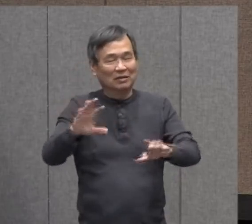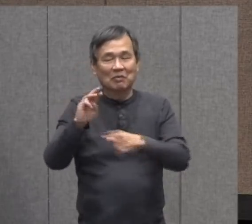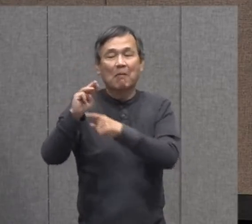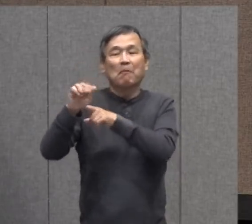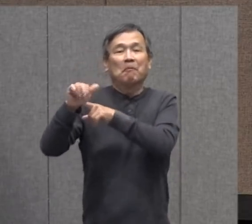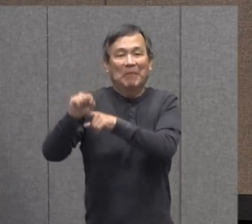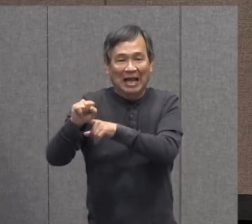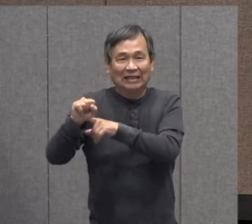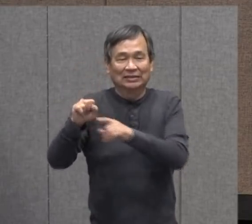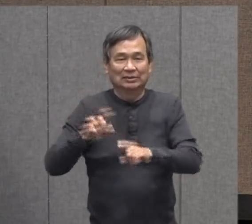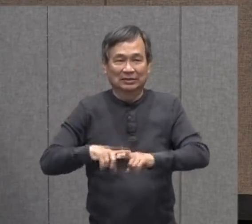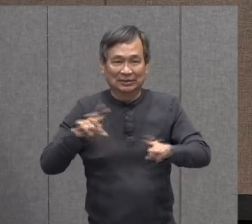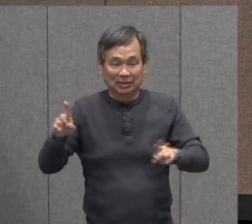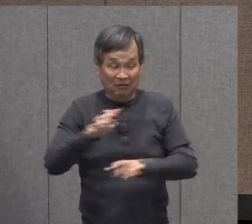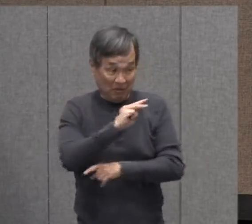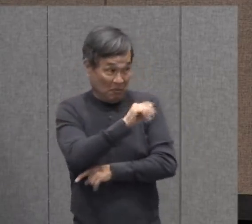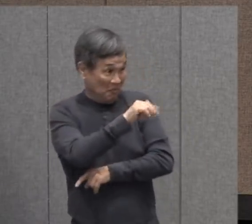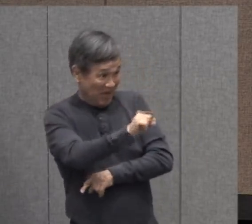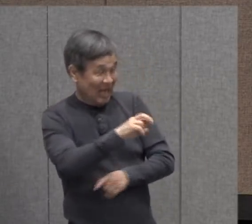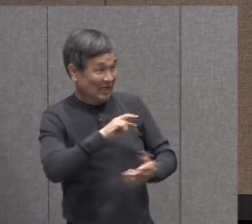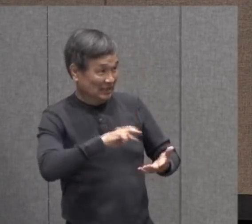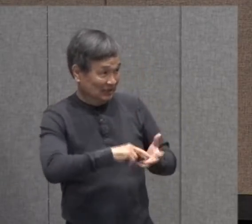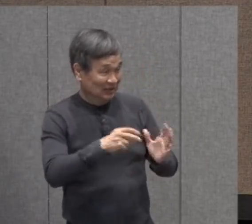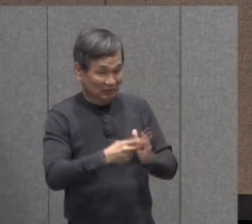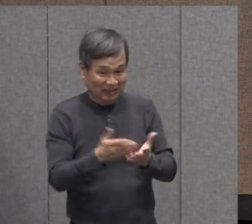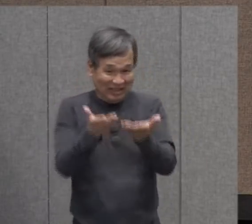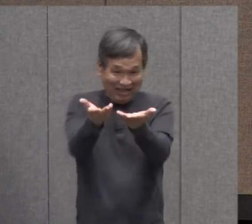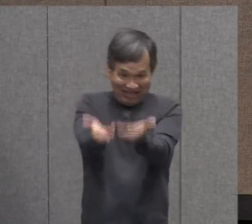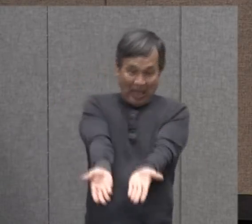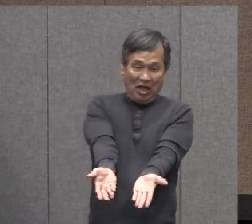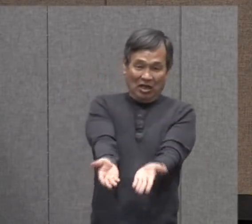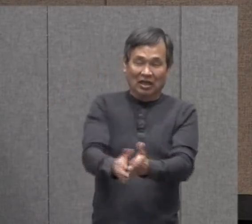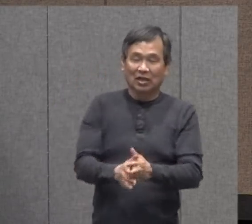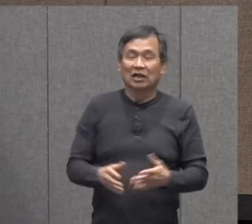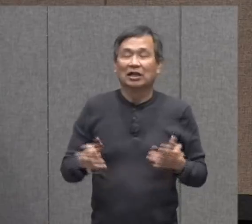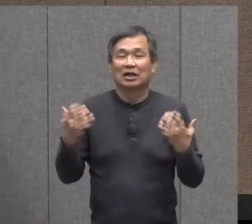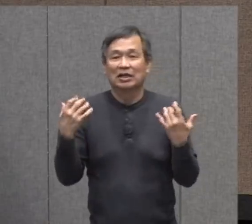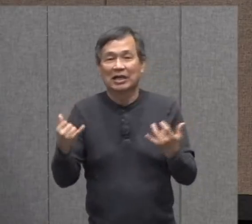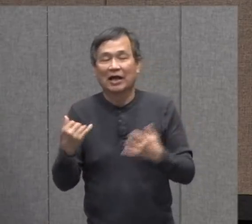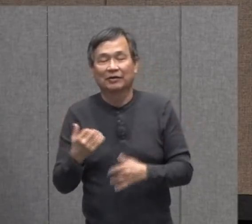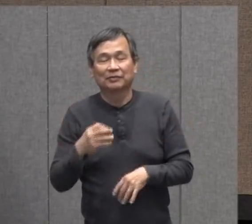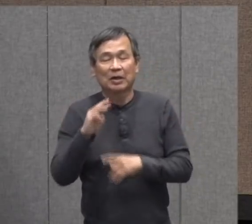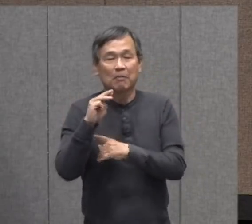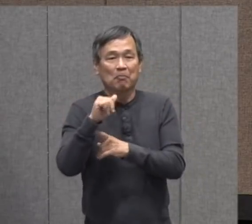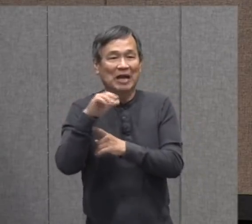When we have mass and we multiply it by gravity, we get weight.